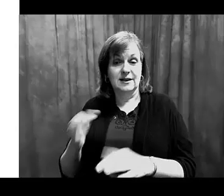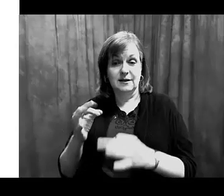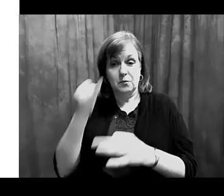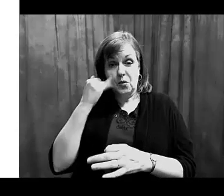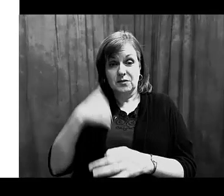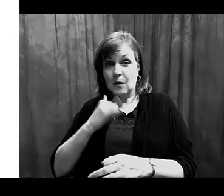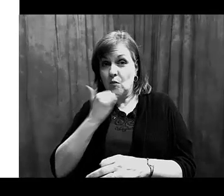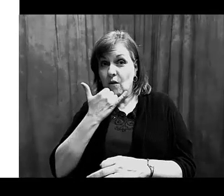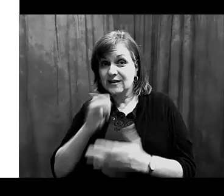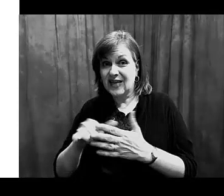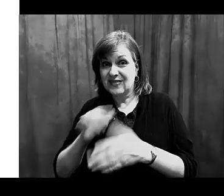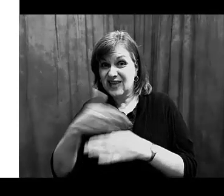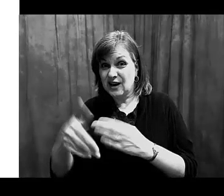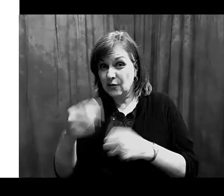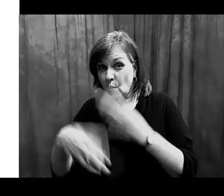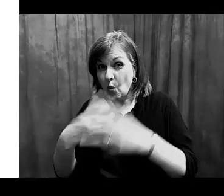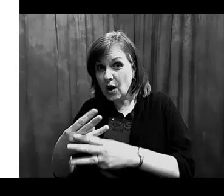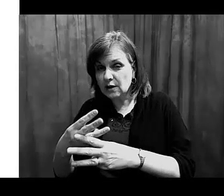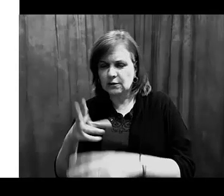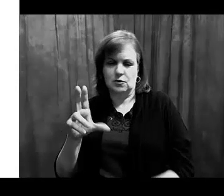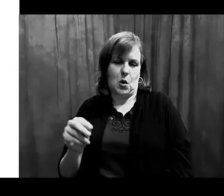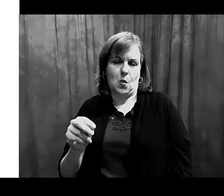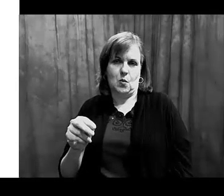Is it the end of the world if my battery is not dead??